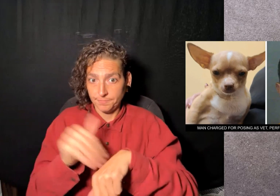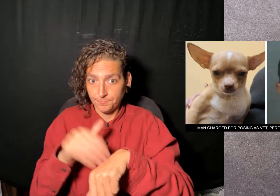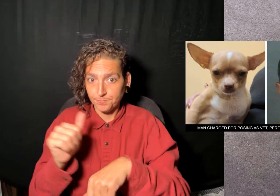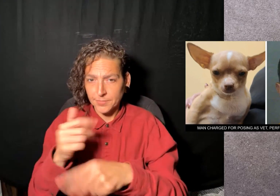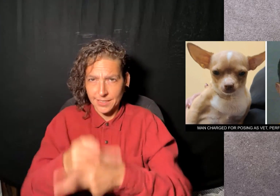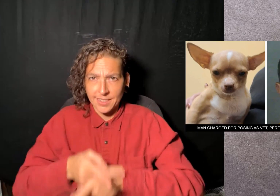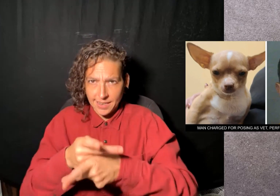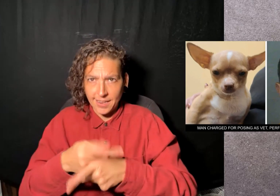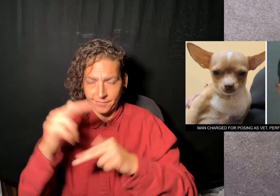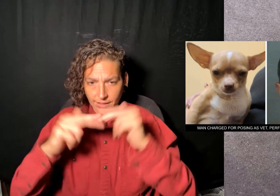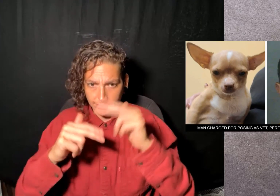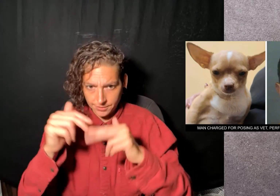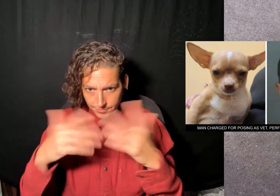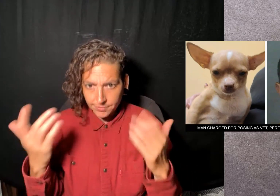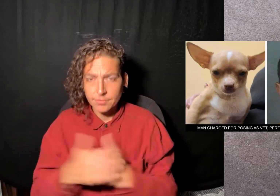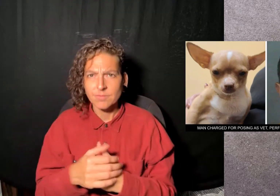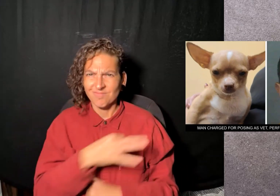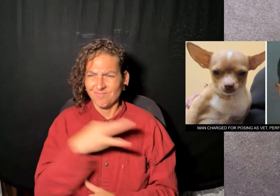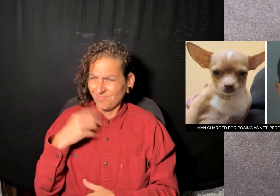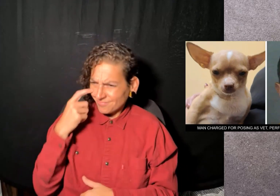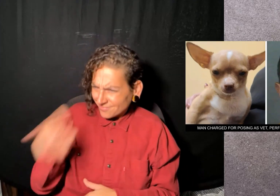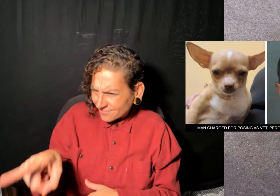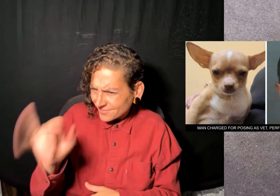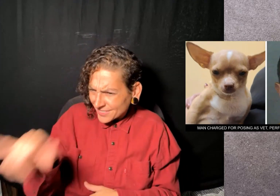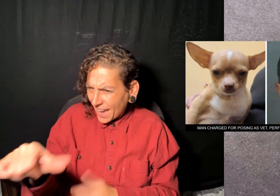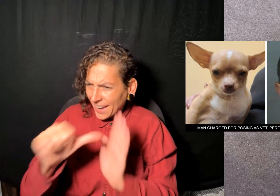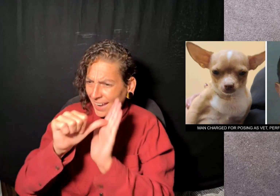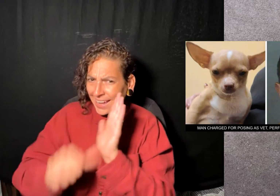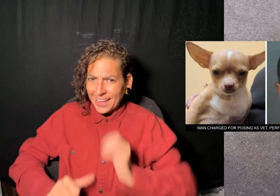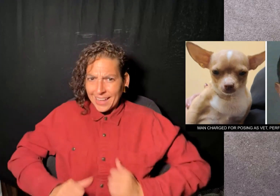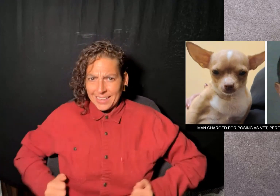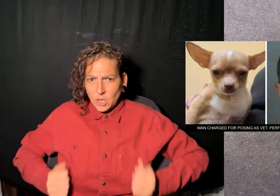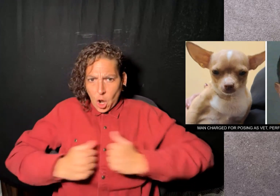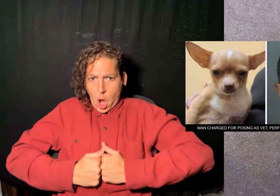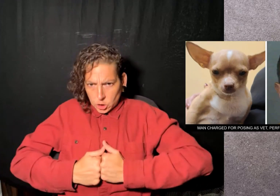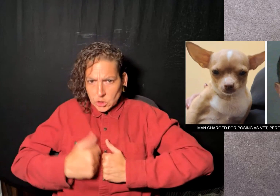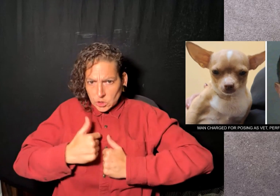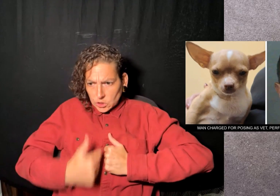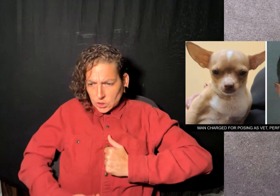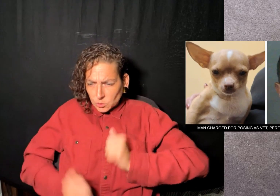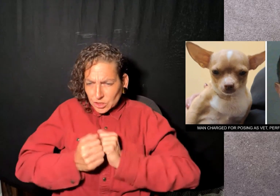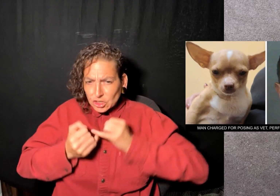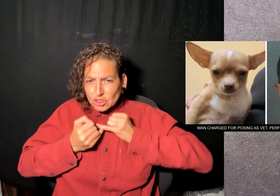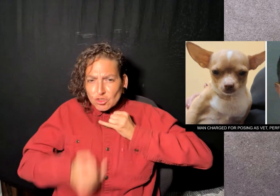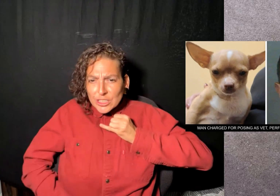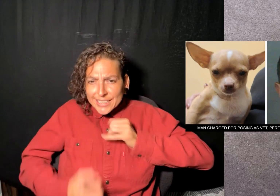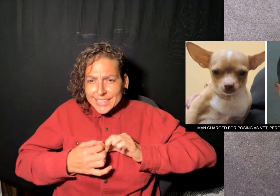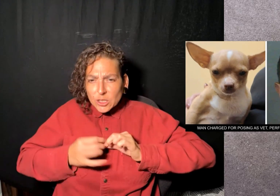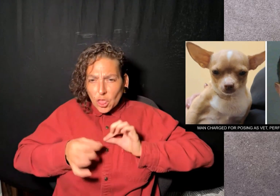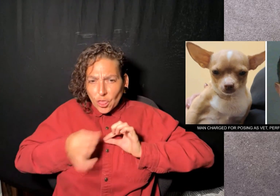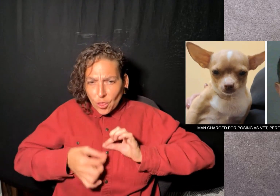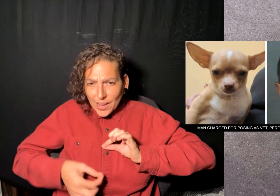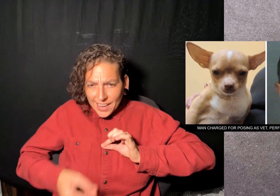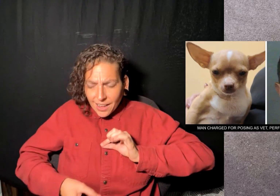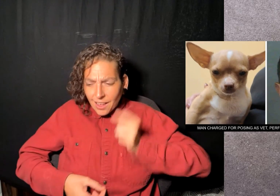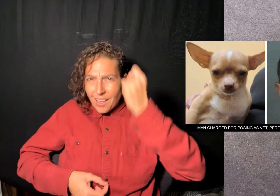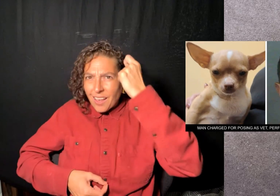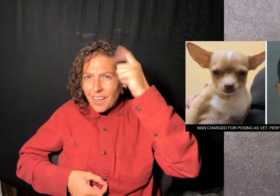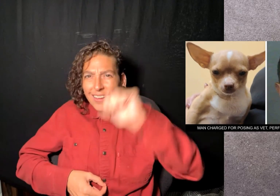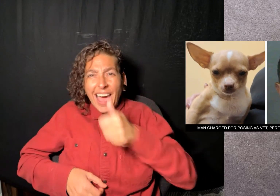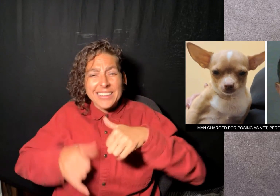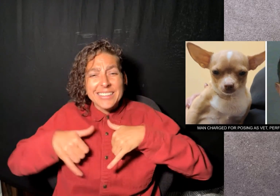pet care facility the staff noticed that the incision from the operation was closed with